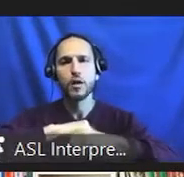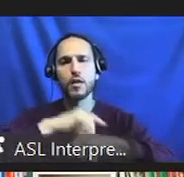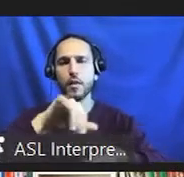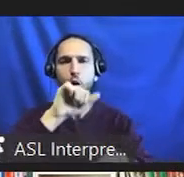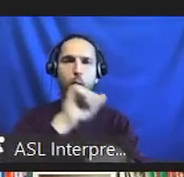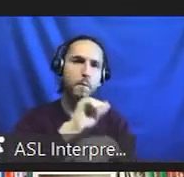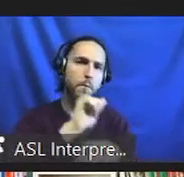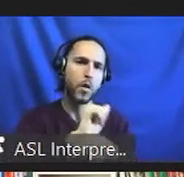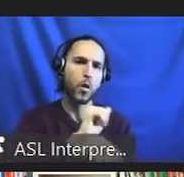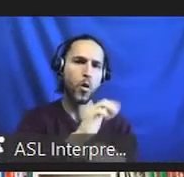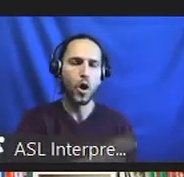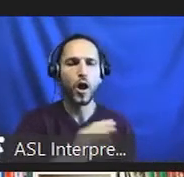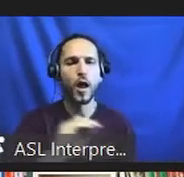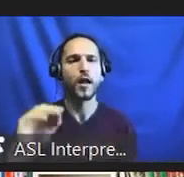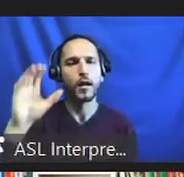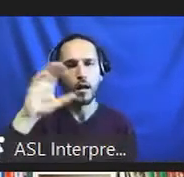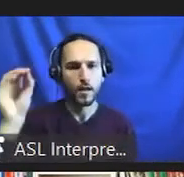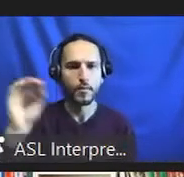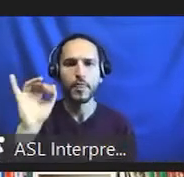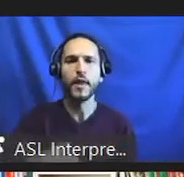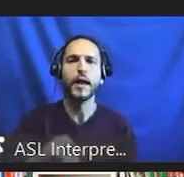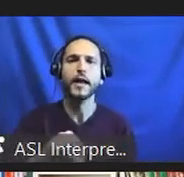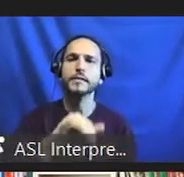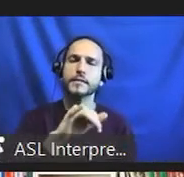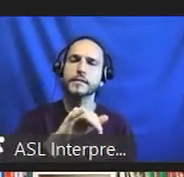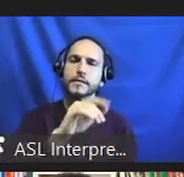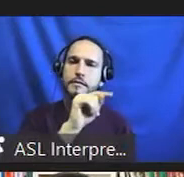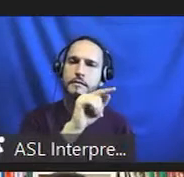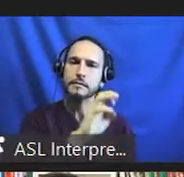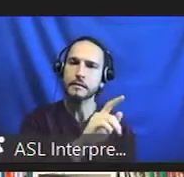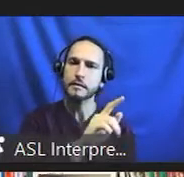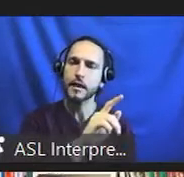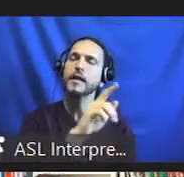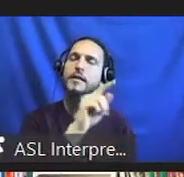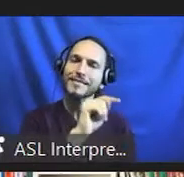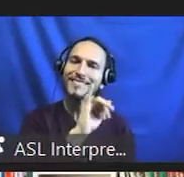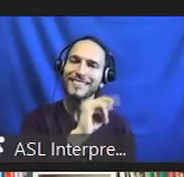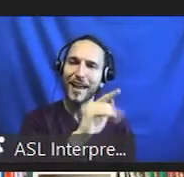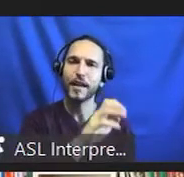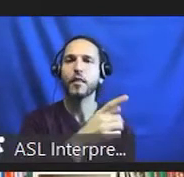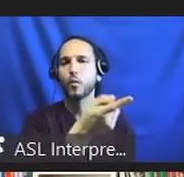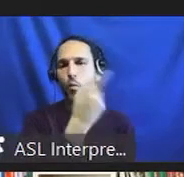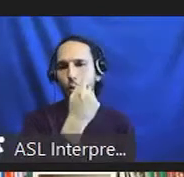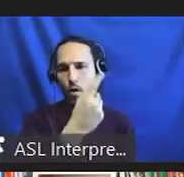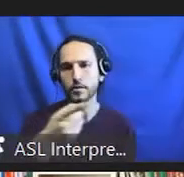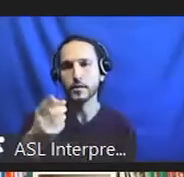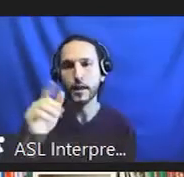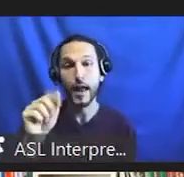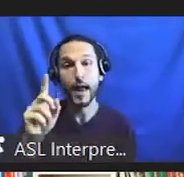and employees. That's Title I. And as Adam said, we're giving a presentation, literally tomorrow,